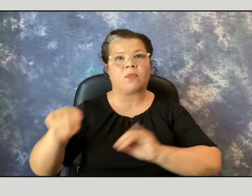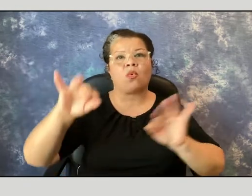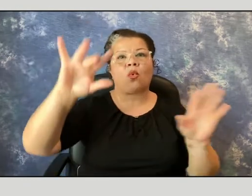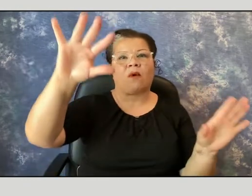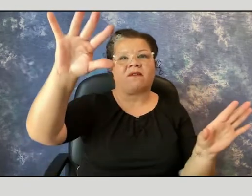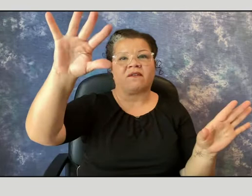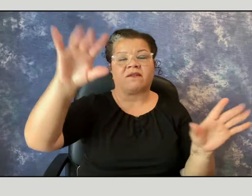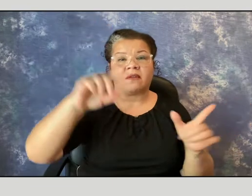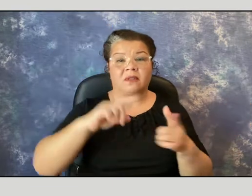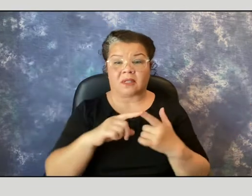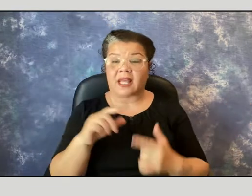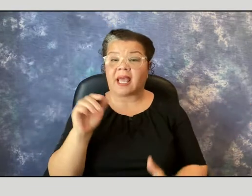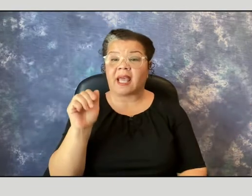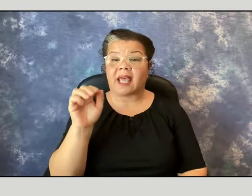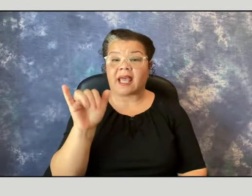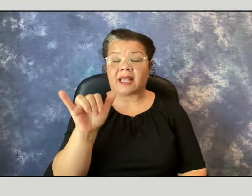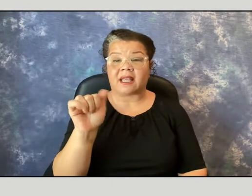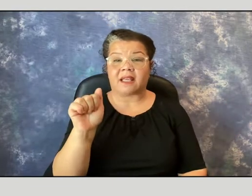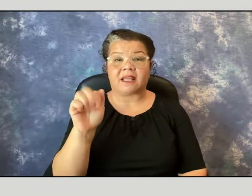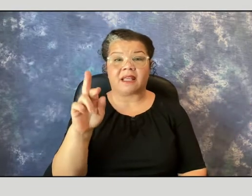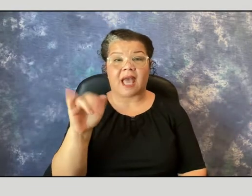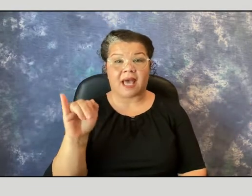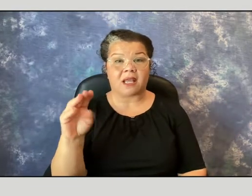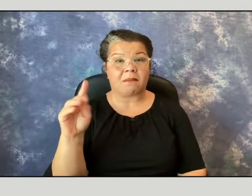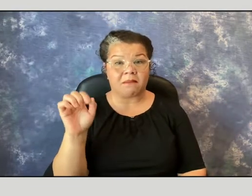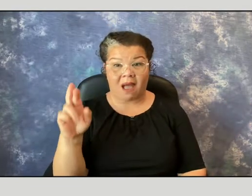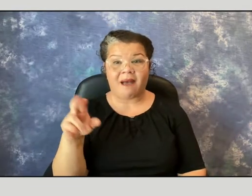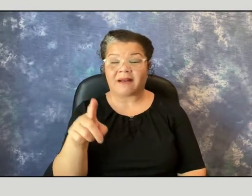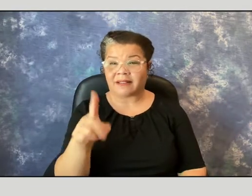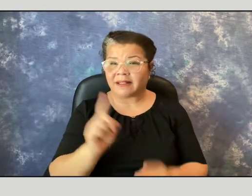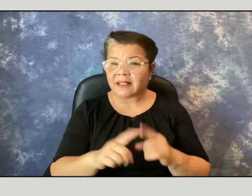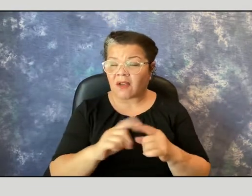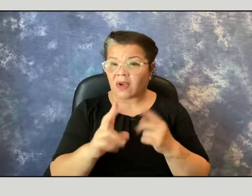a part of other kinds of rights movements going on